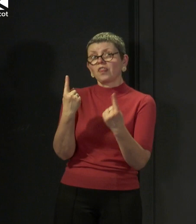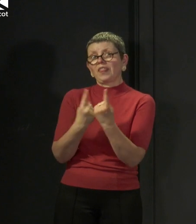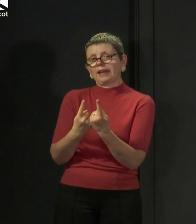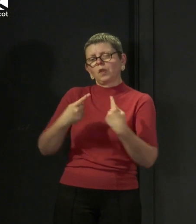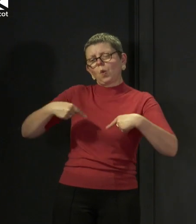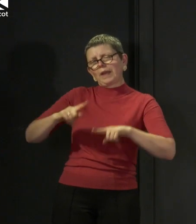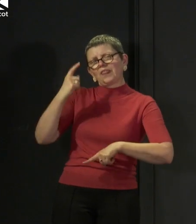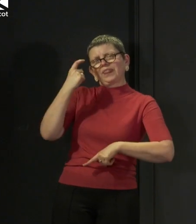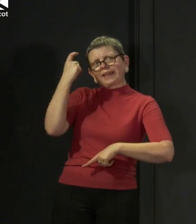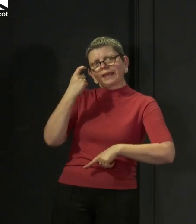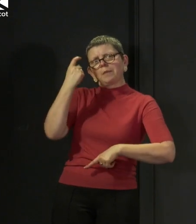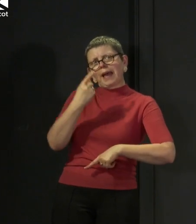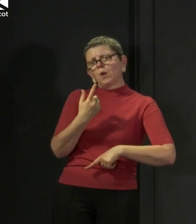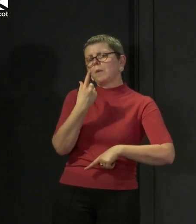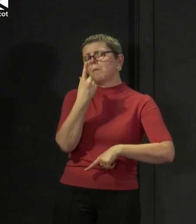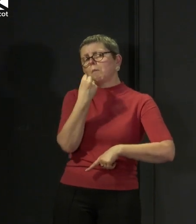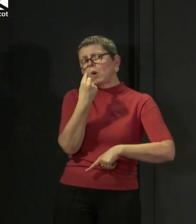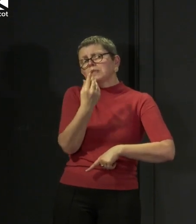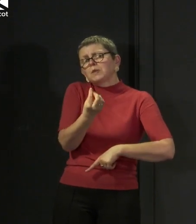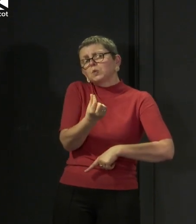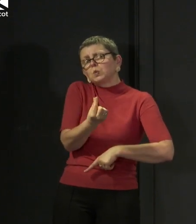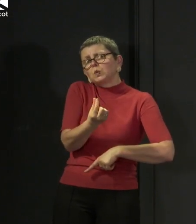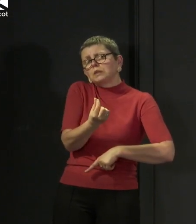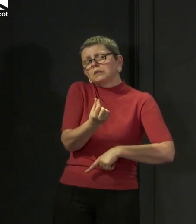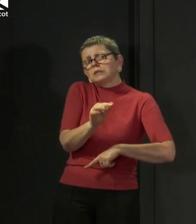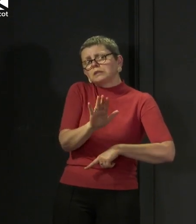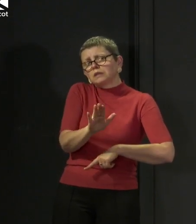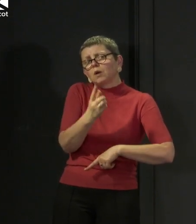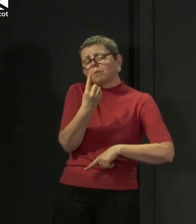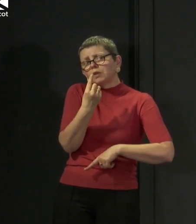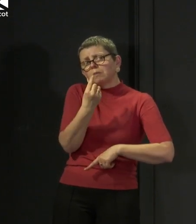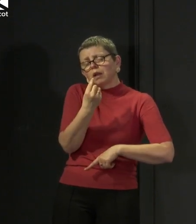in the immediate term. Some other things might follow not too long after that, but right